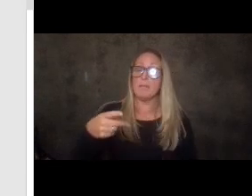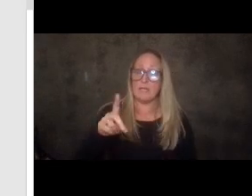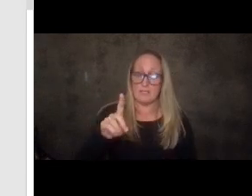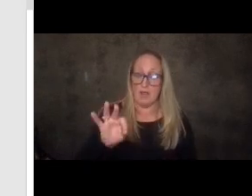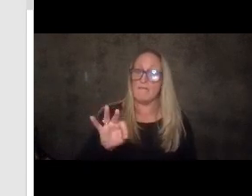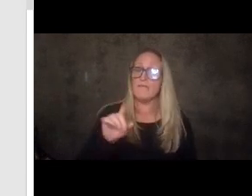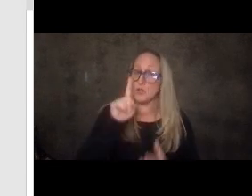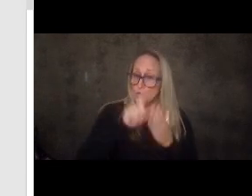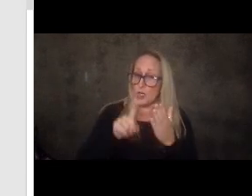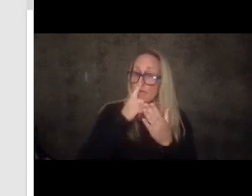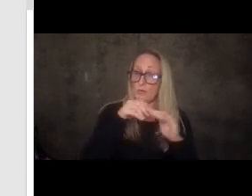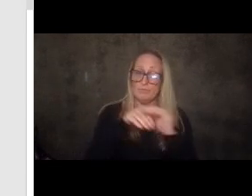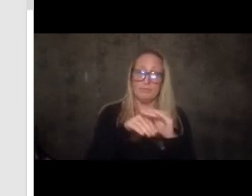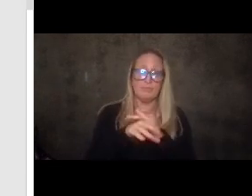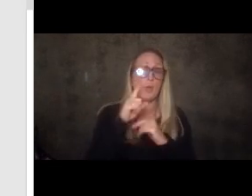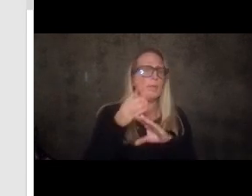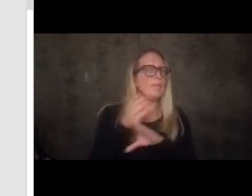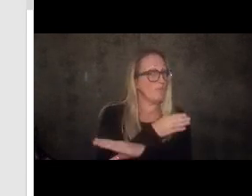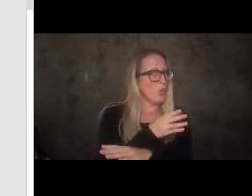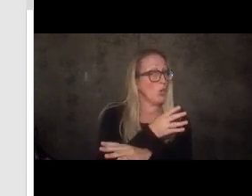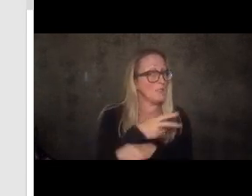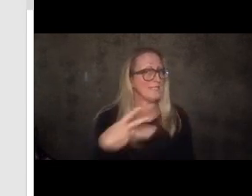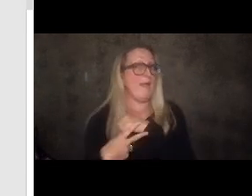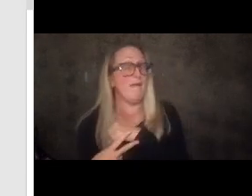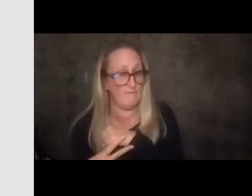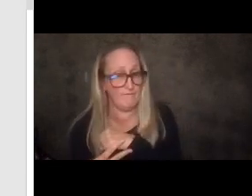accessibility is going to come before you save it as a PDF, but